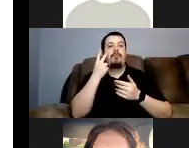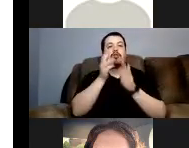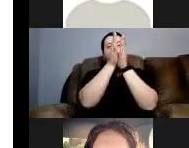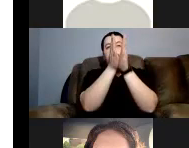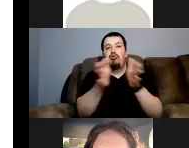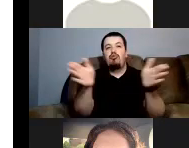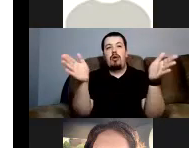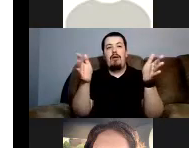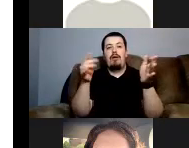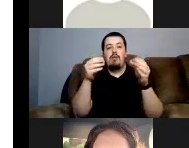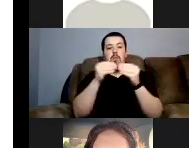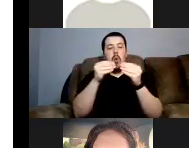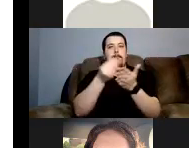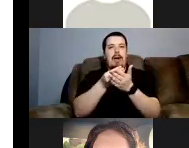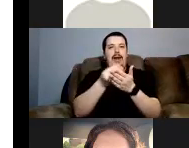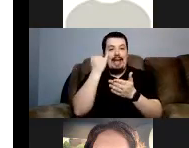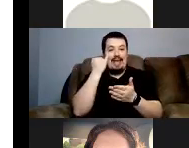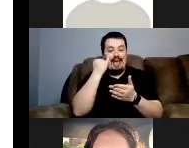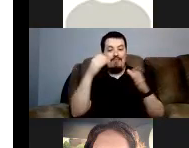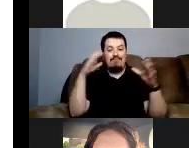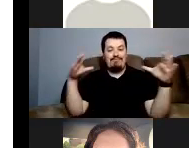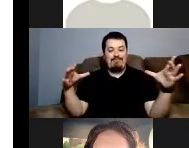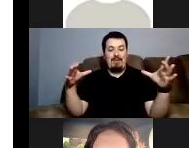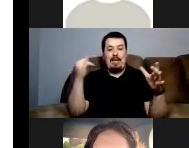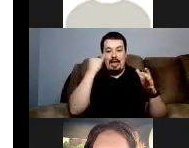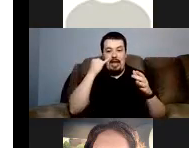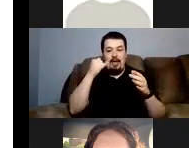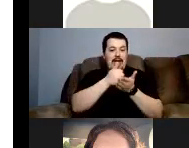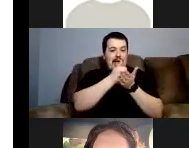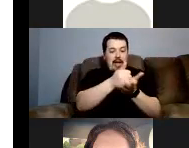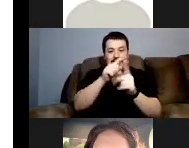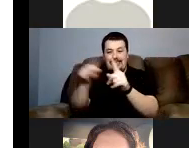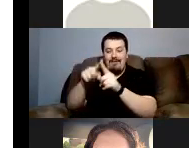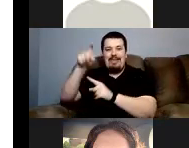bigger. If you're gonna start addressing uh diverse sets of needs that we that we already acknowledge